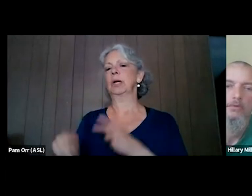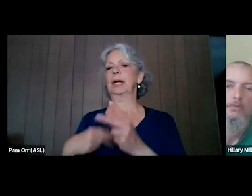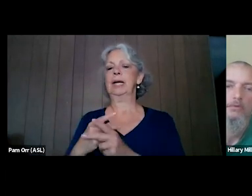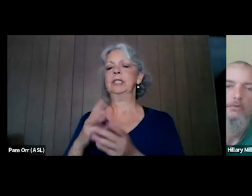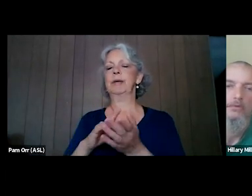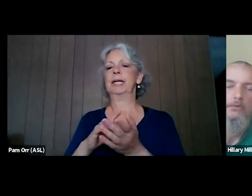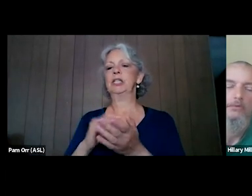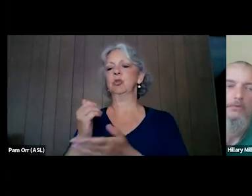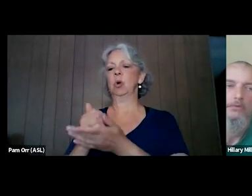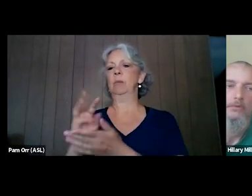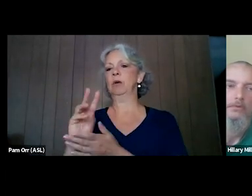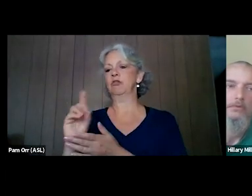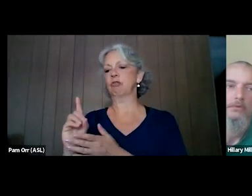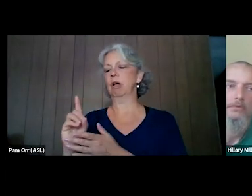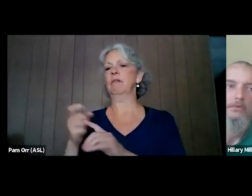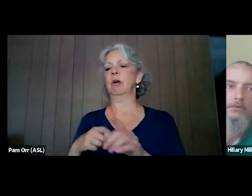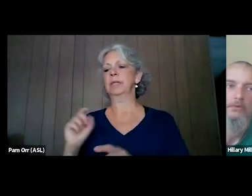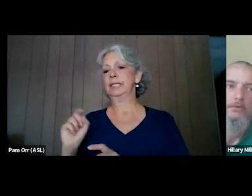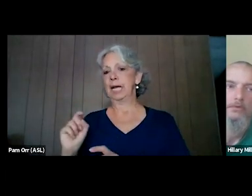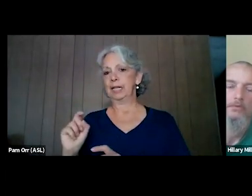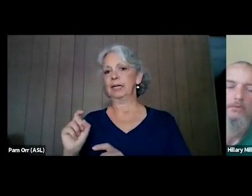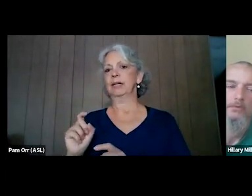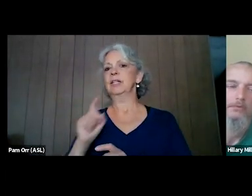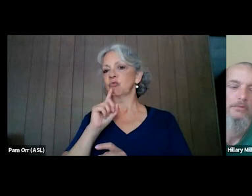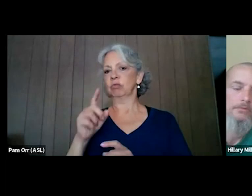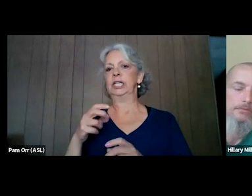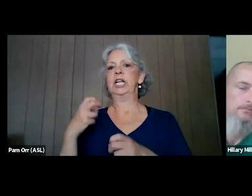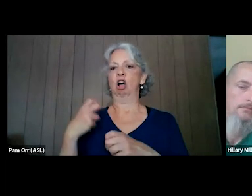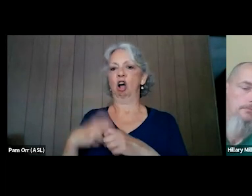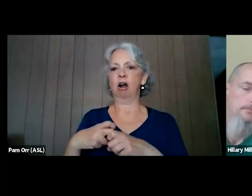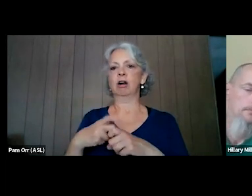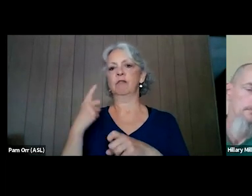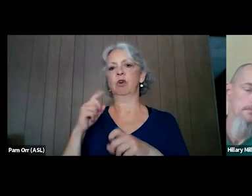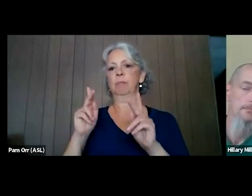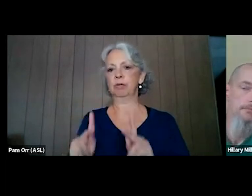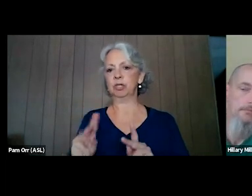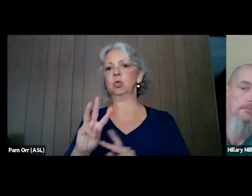to help them withdraw from the xylazine because it is quite difficult for individuals to withdraw from that.